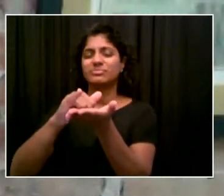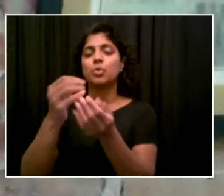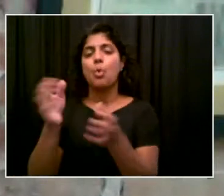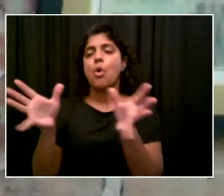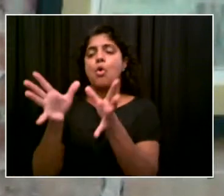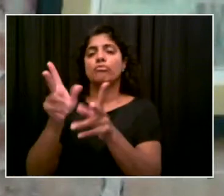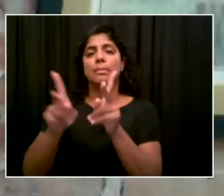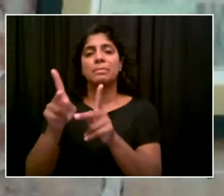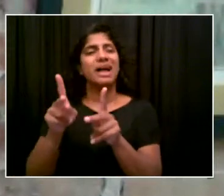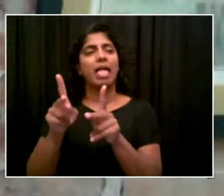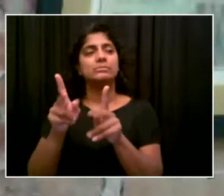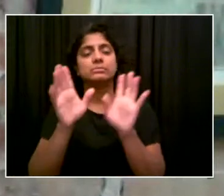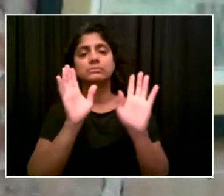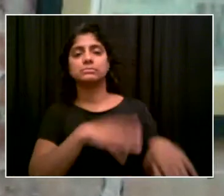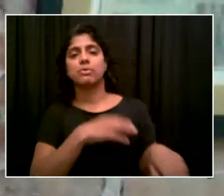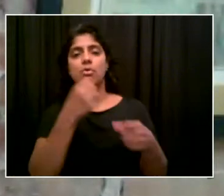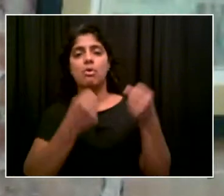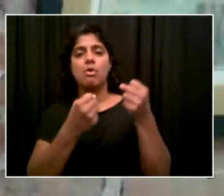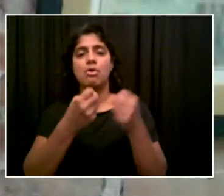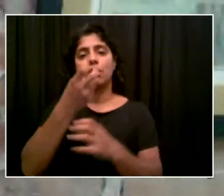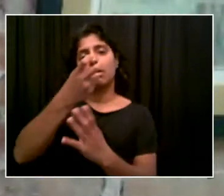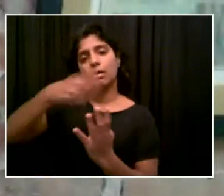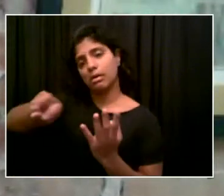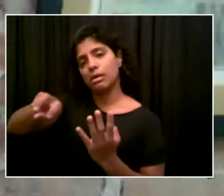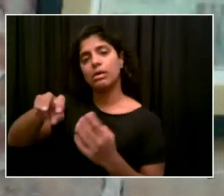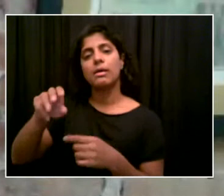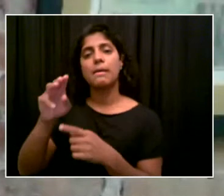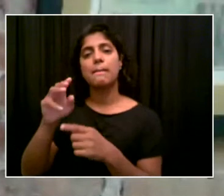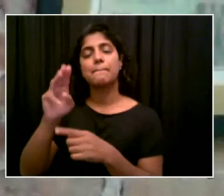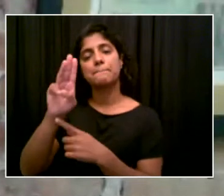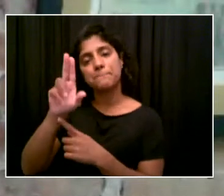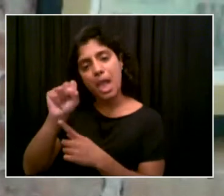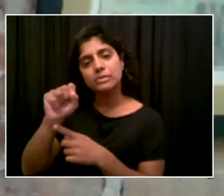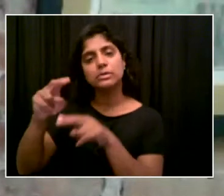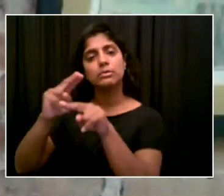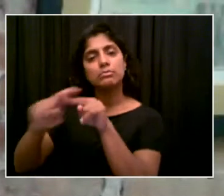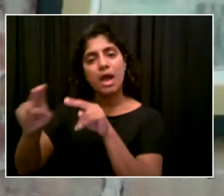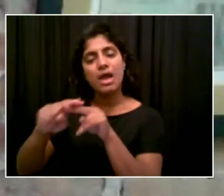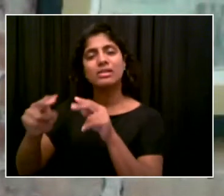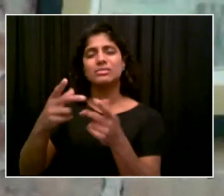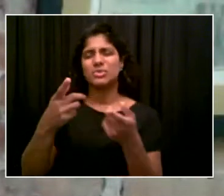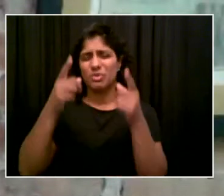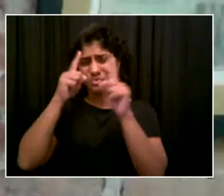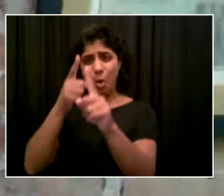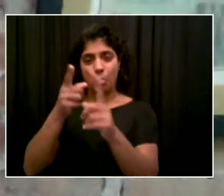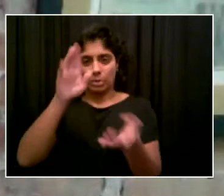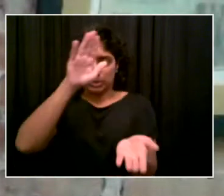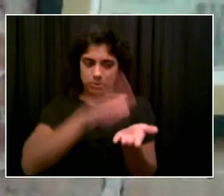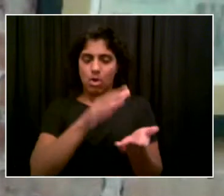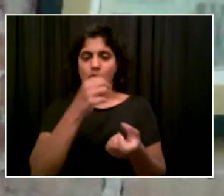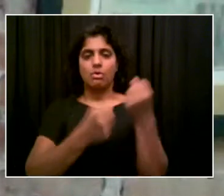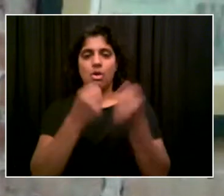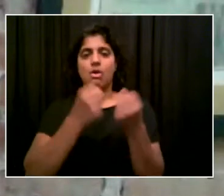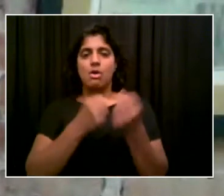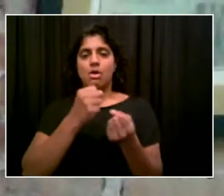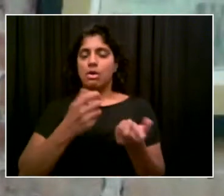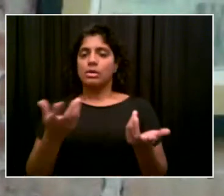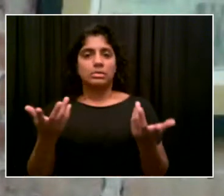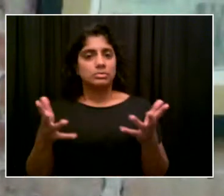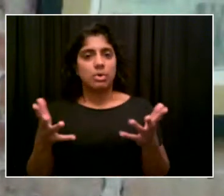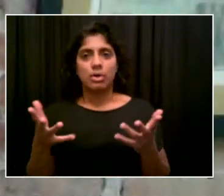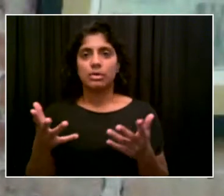FOR L ALPOINTING